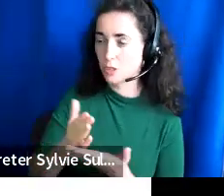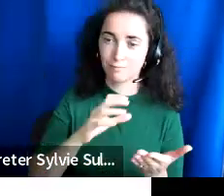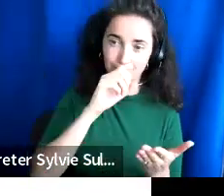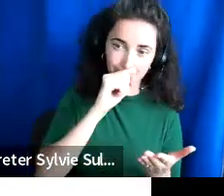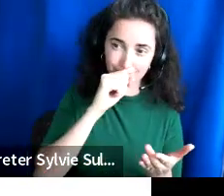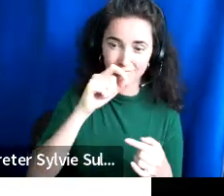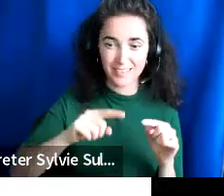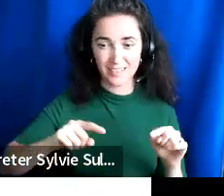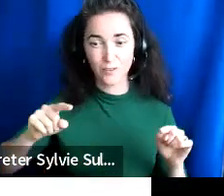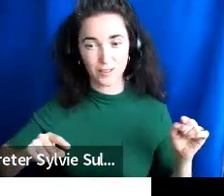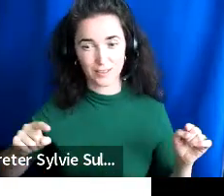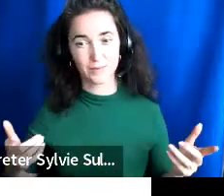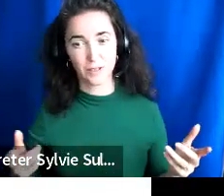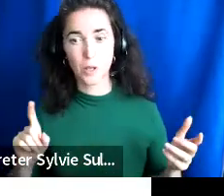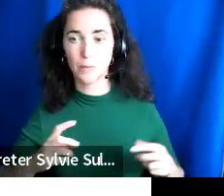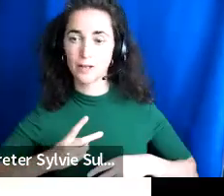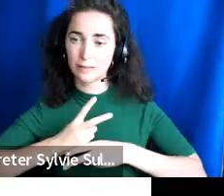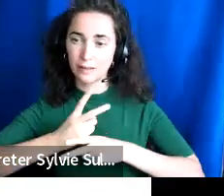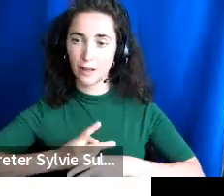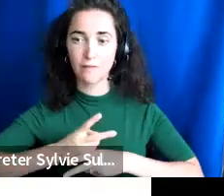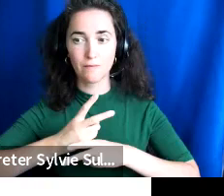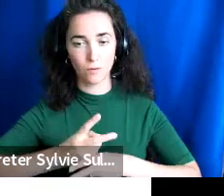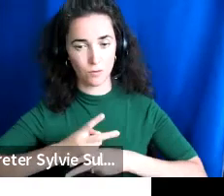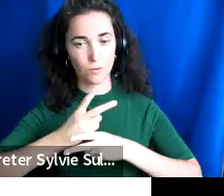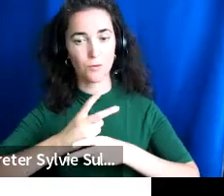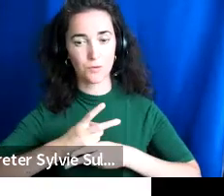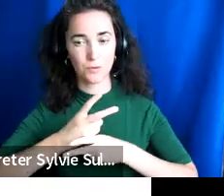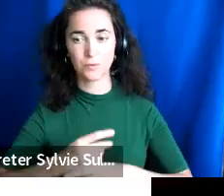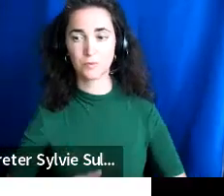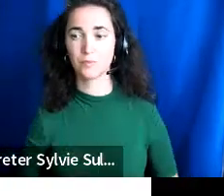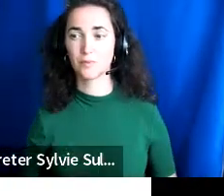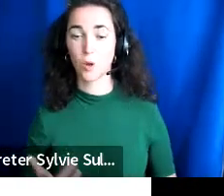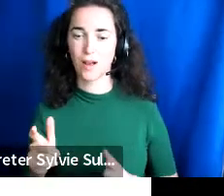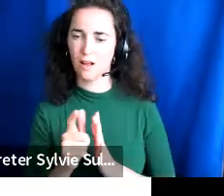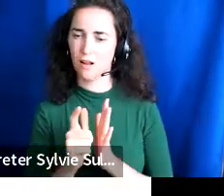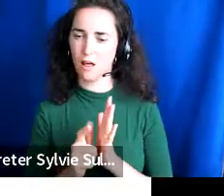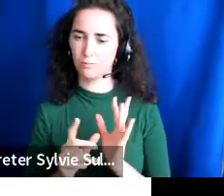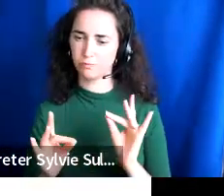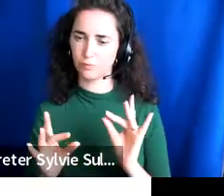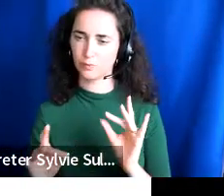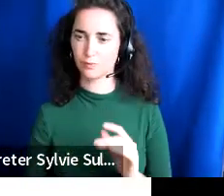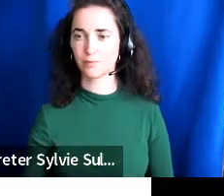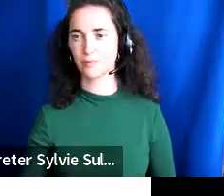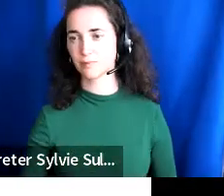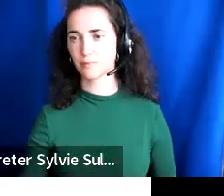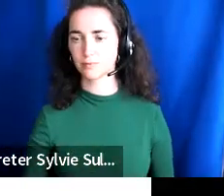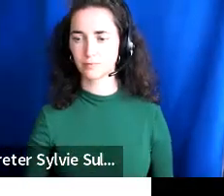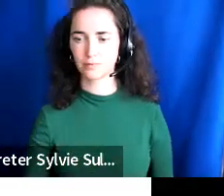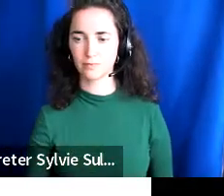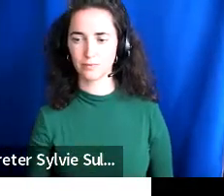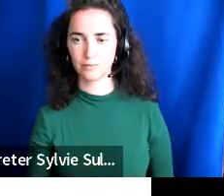So you have to be careful about walking that fine legal life